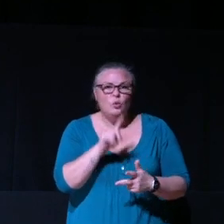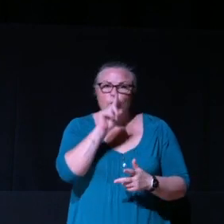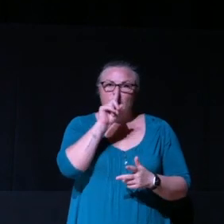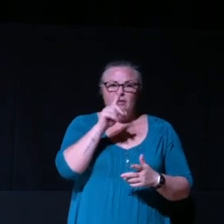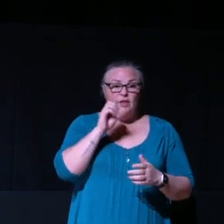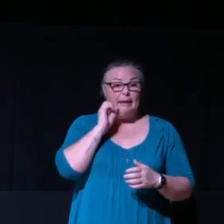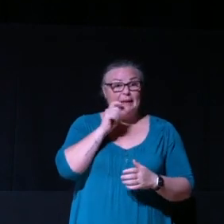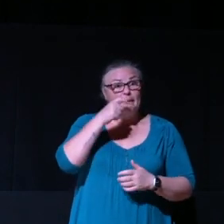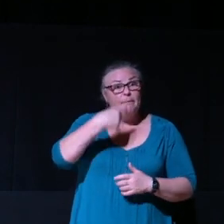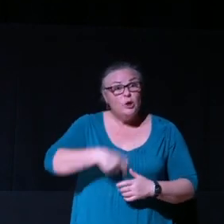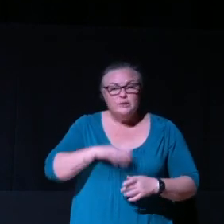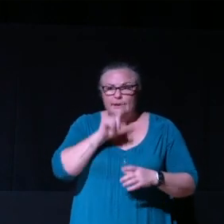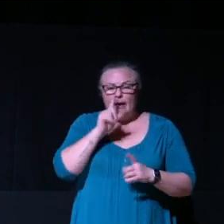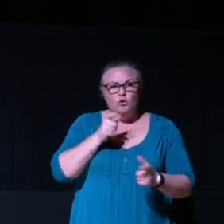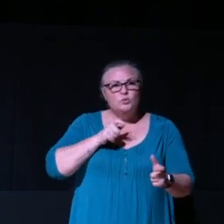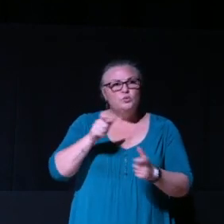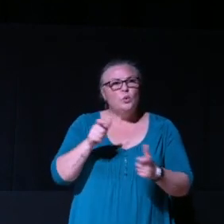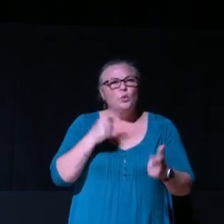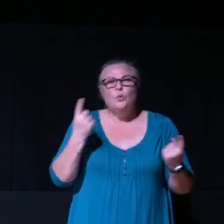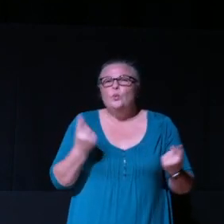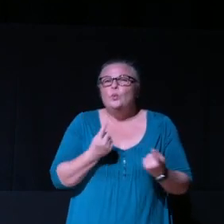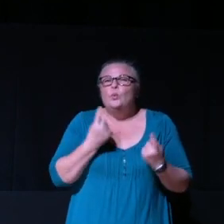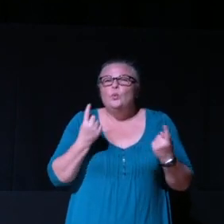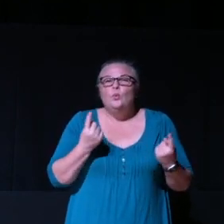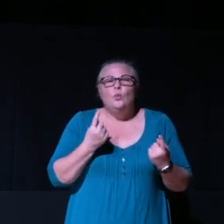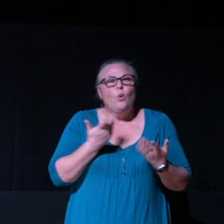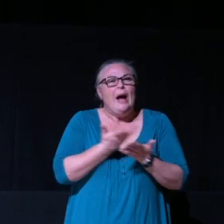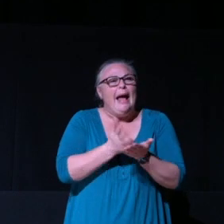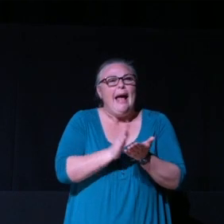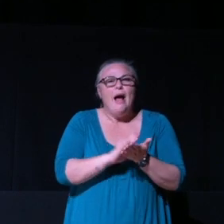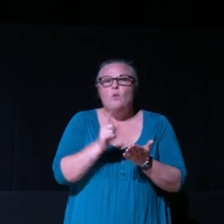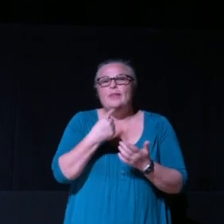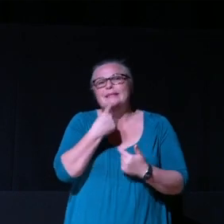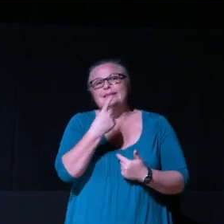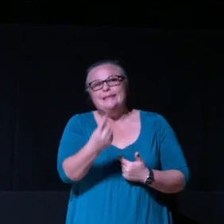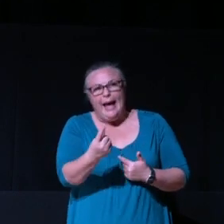doesn't have as much control over the like the way what they're saying is being interpreted as well.